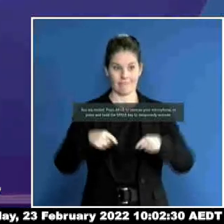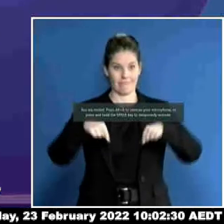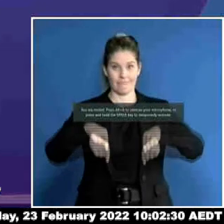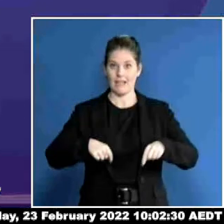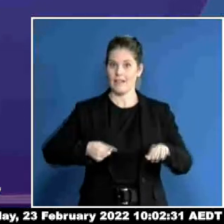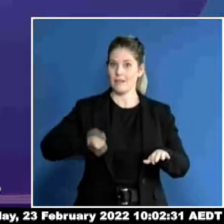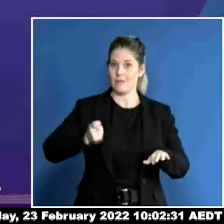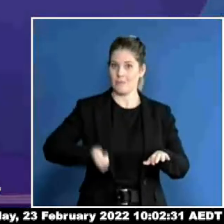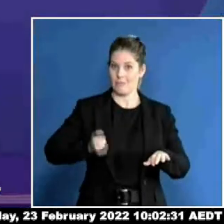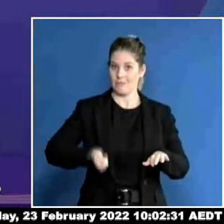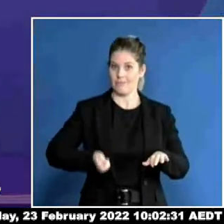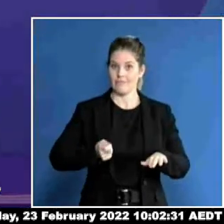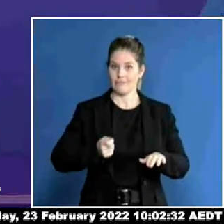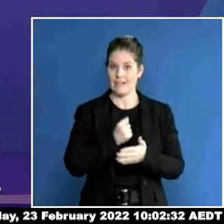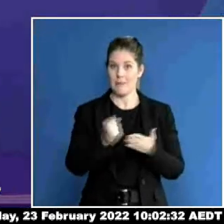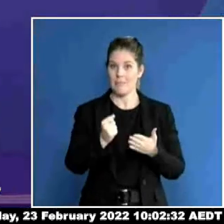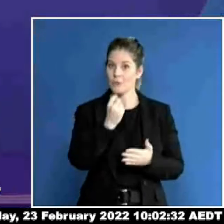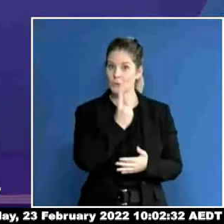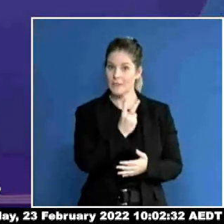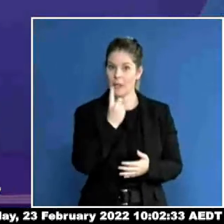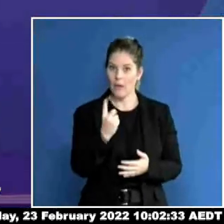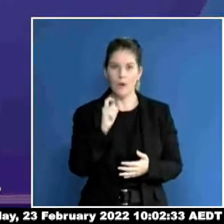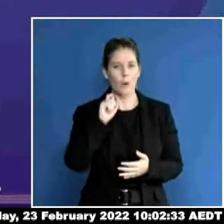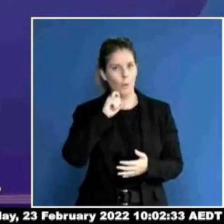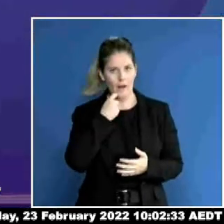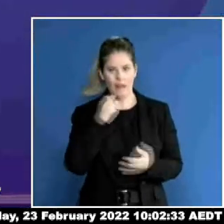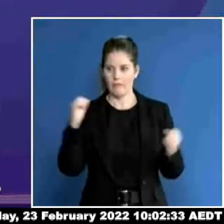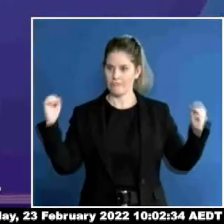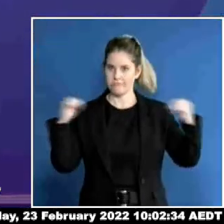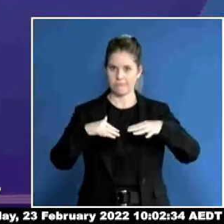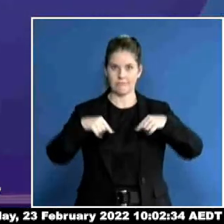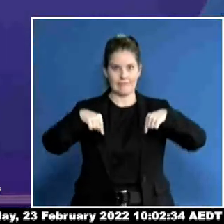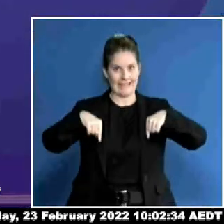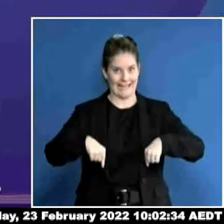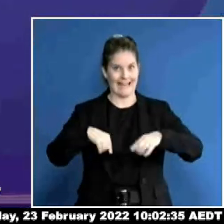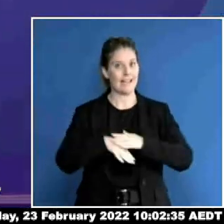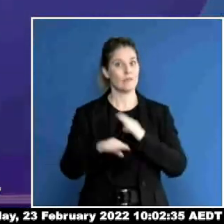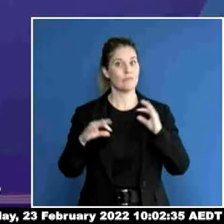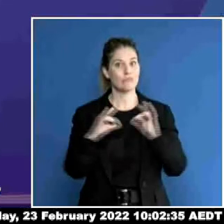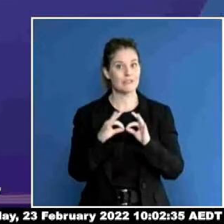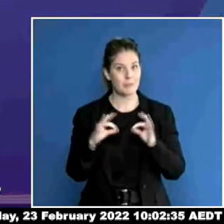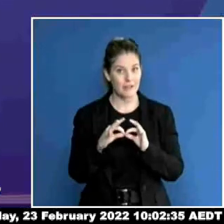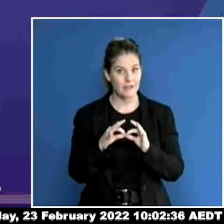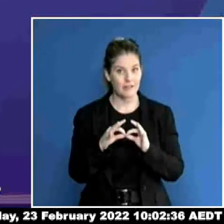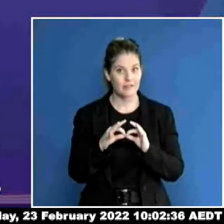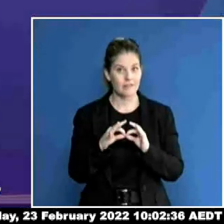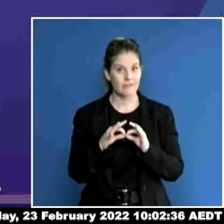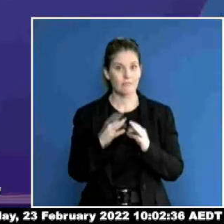Brisbane with everybody, witnesses, counsel, legal representatives and others appearing in